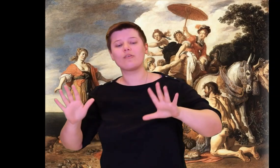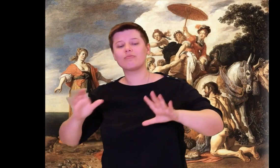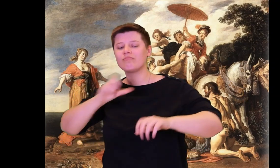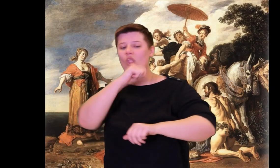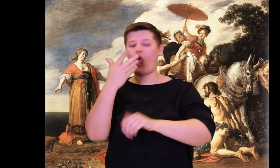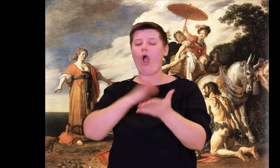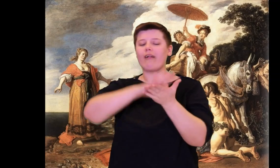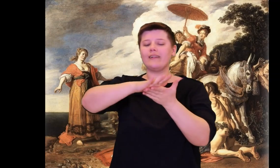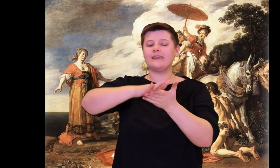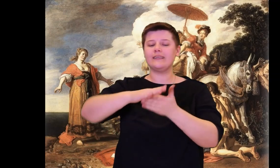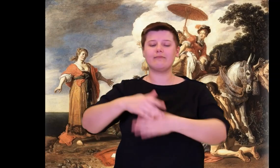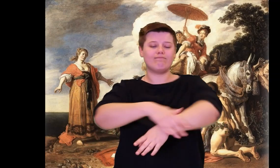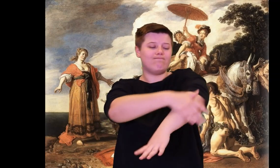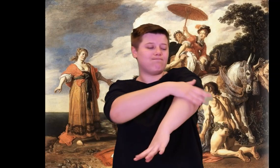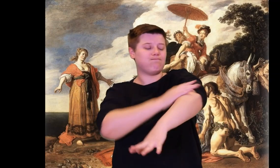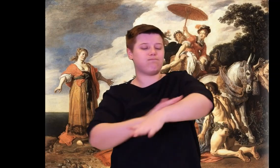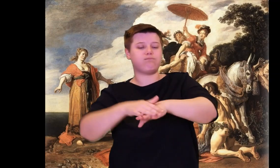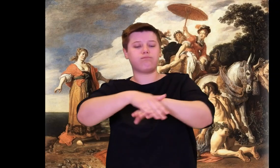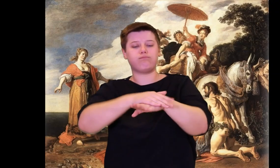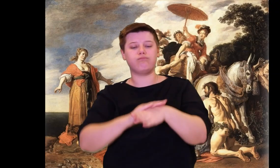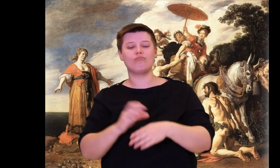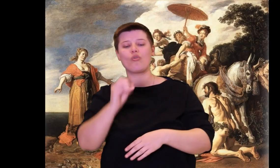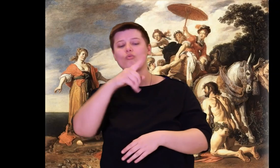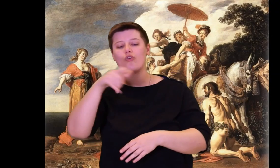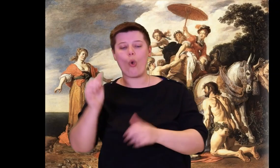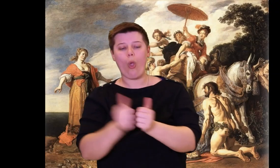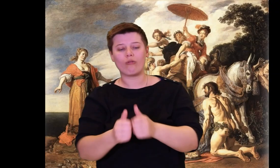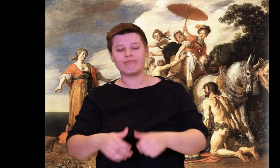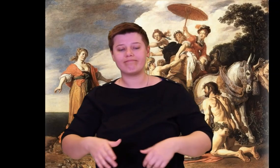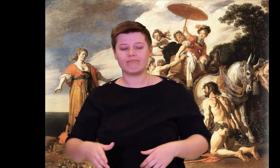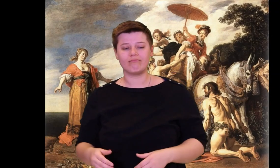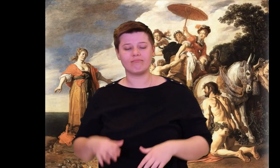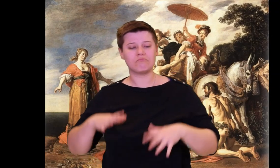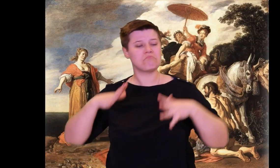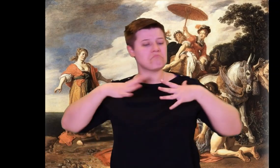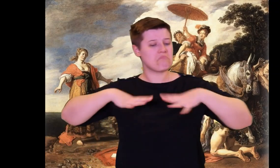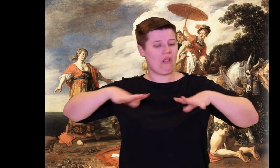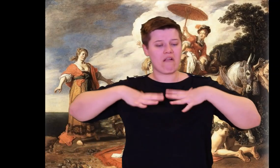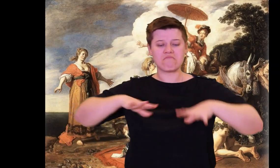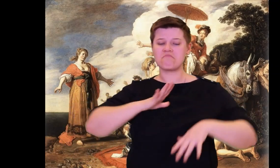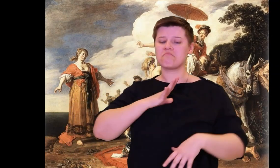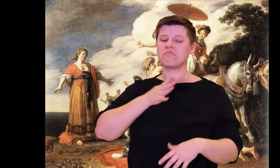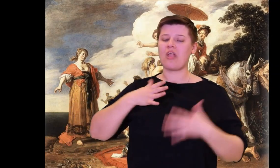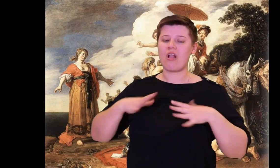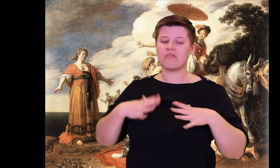But when he was all clean and richly oiled, dressed in the clothes the young unmarried girl